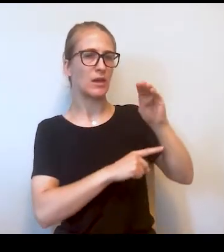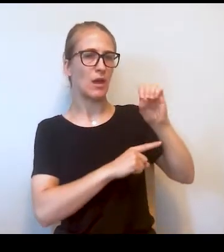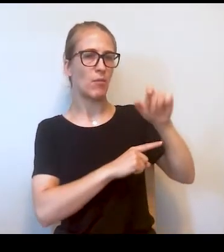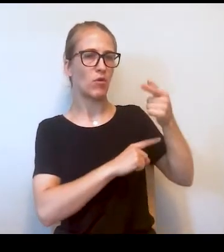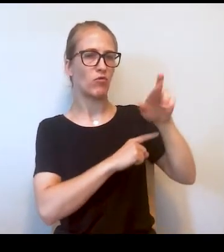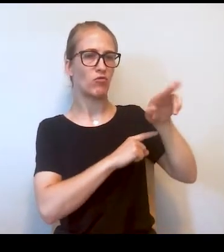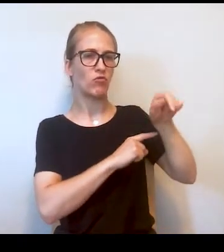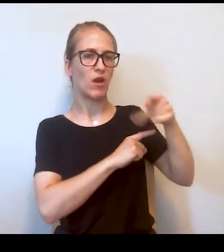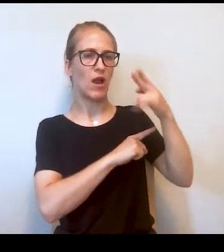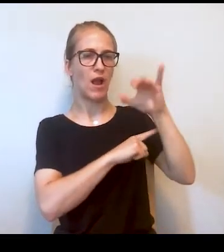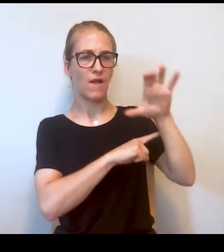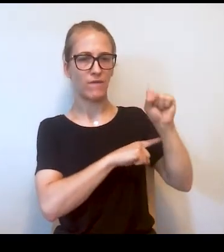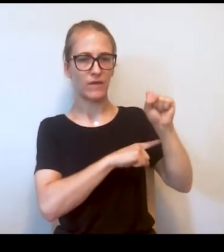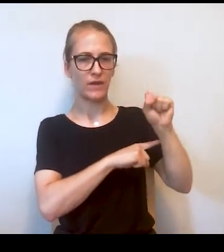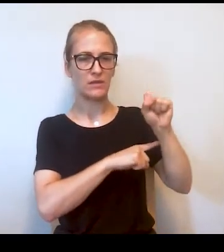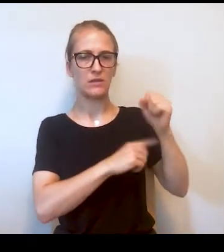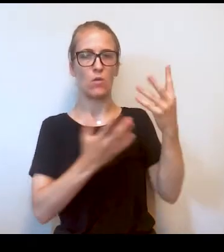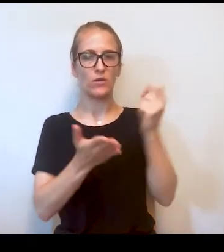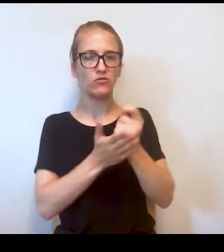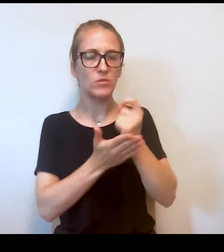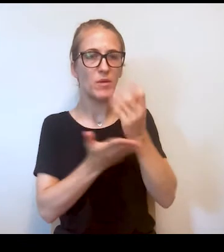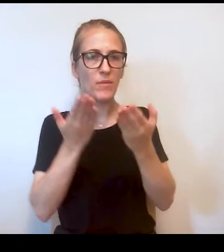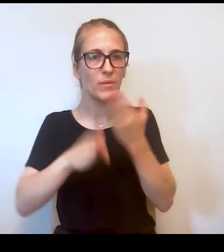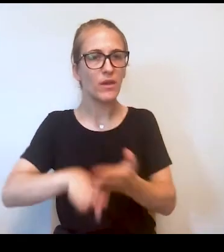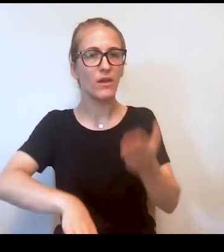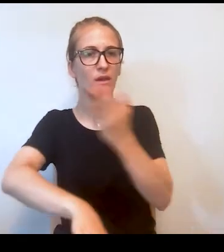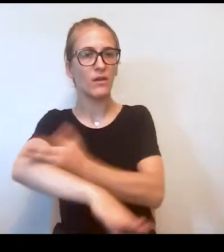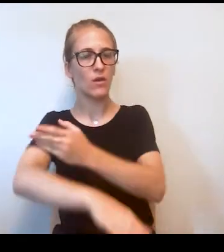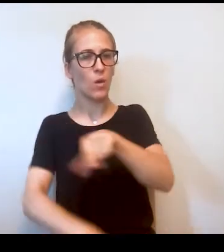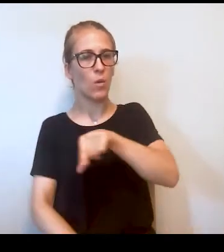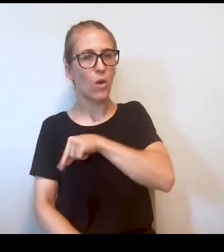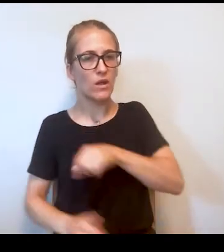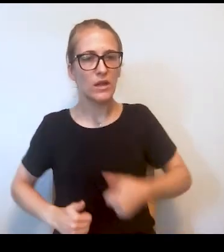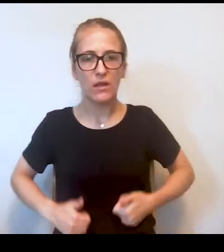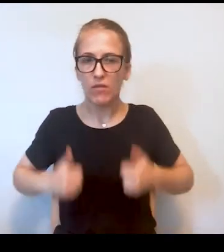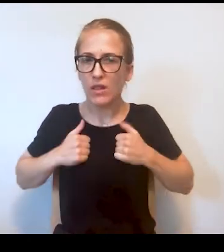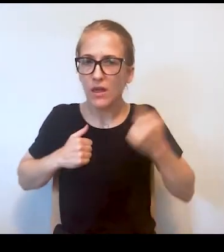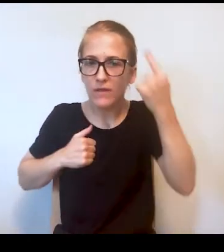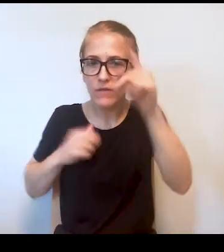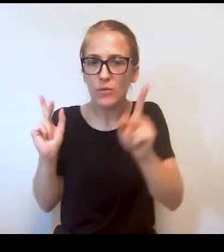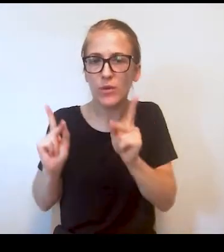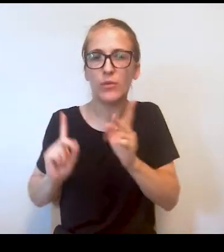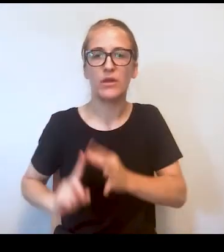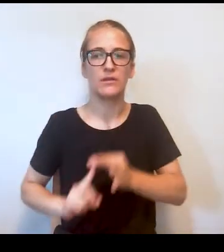what treatments might actually improve quality of life for folks, especially treatments that aren't